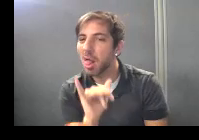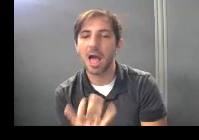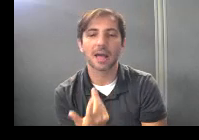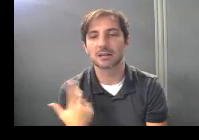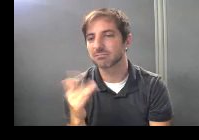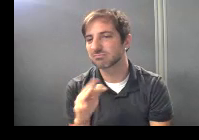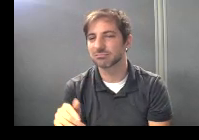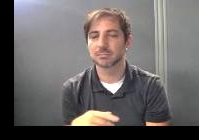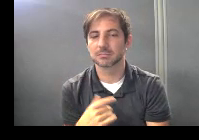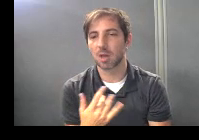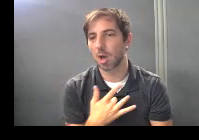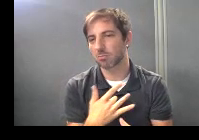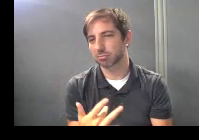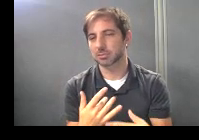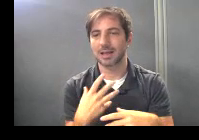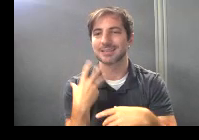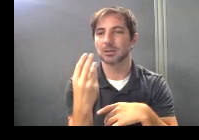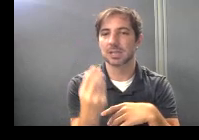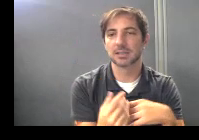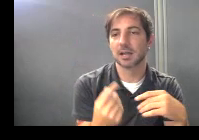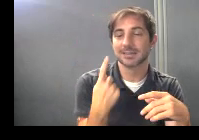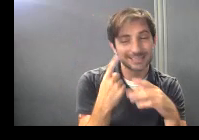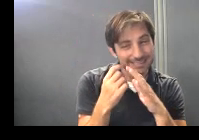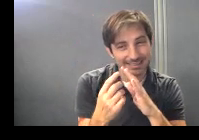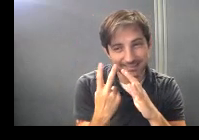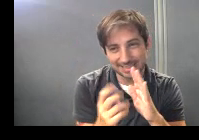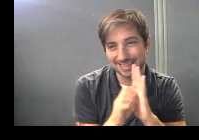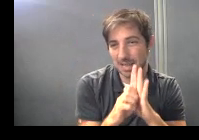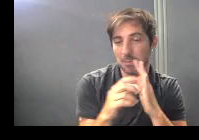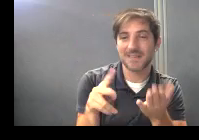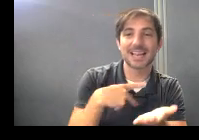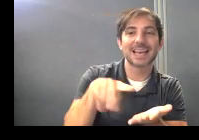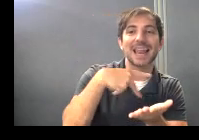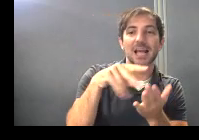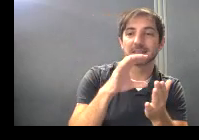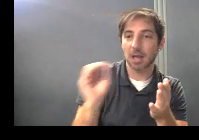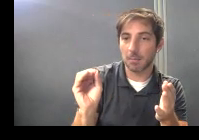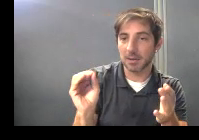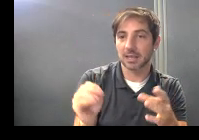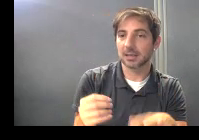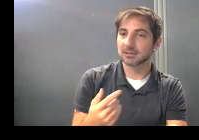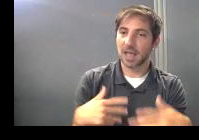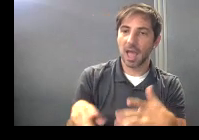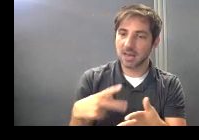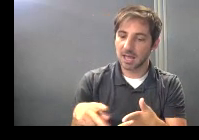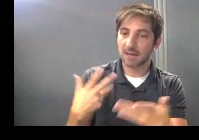I HAVE SEEN EXAMPLES OF DANCE COMPANIES THAT WILL ALLOW PEOPLE TO TOUCH THE COSTUMES AND